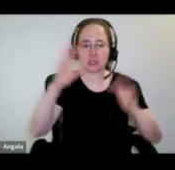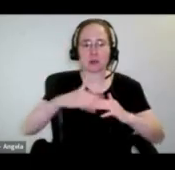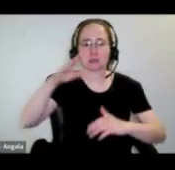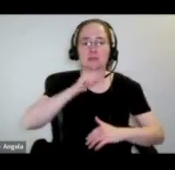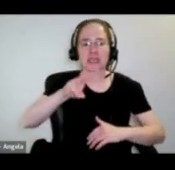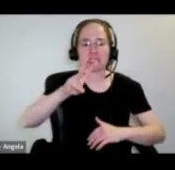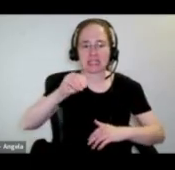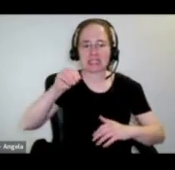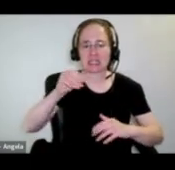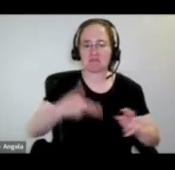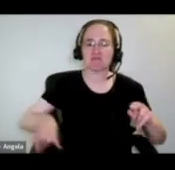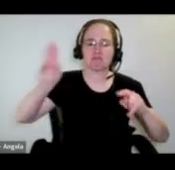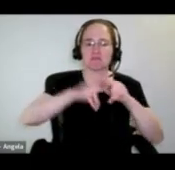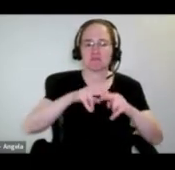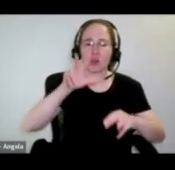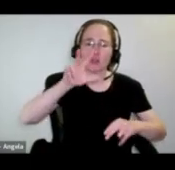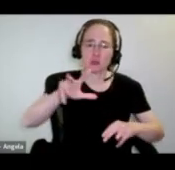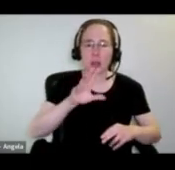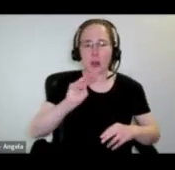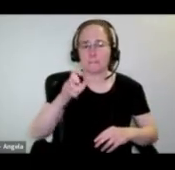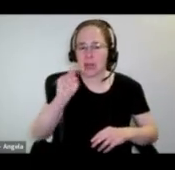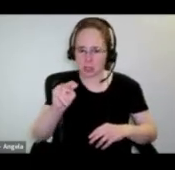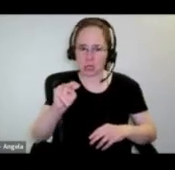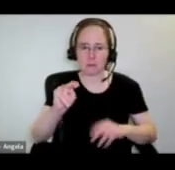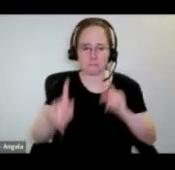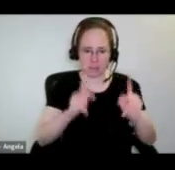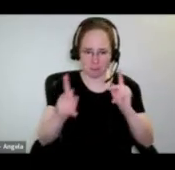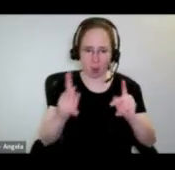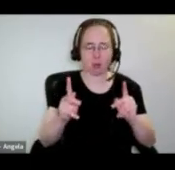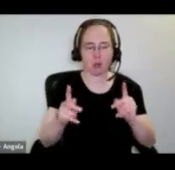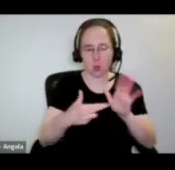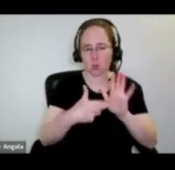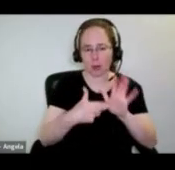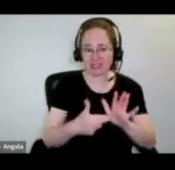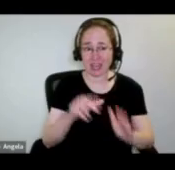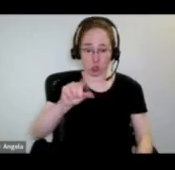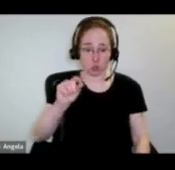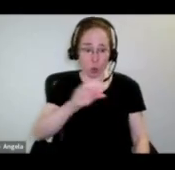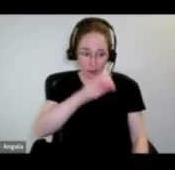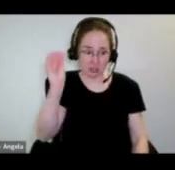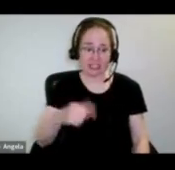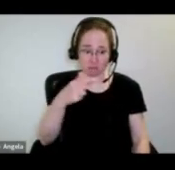David Watkins: By 2034, the number of adults aged 60 and over is expected to reach over 3 million.